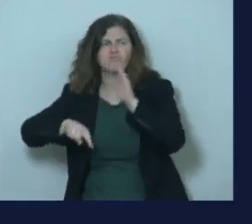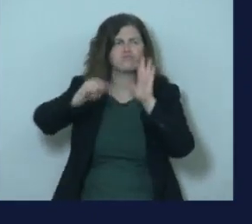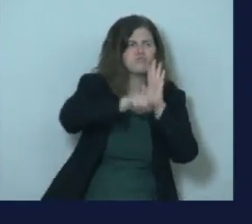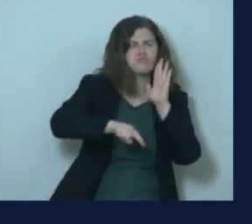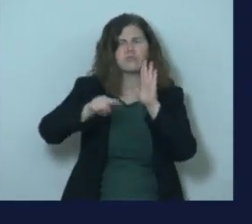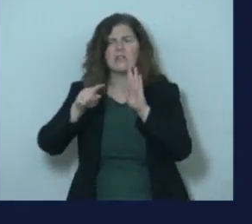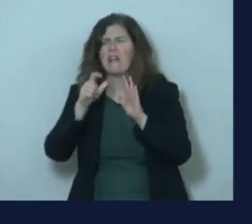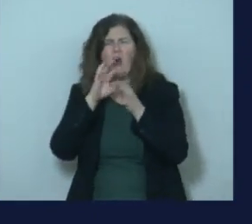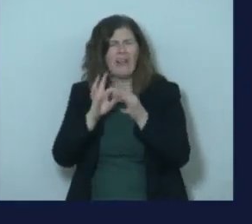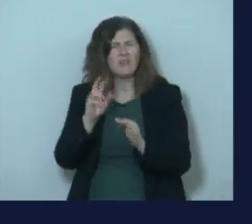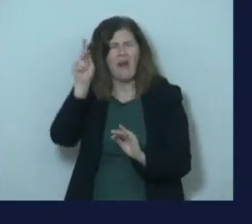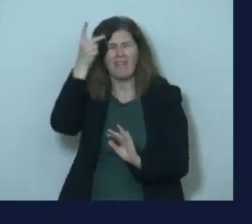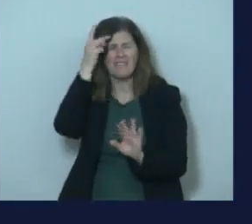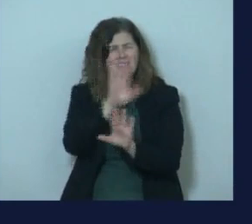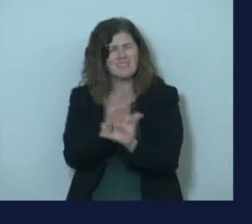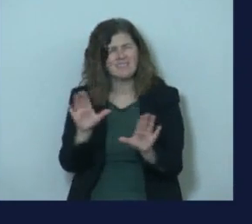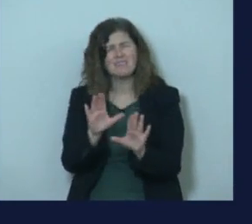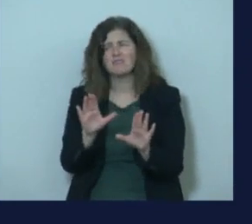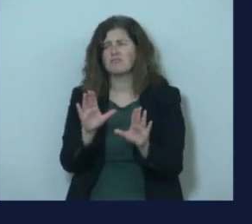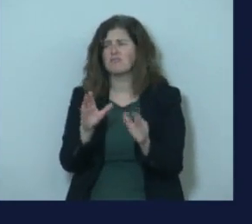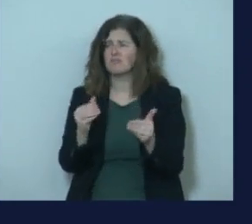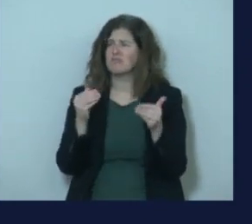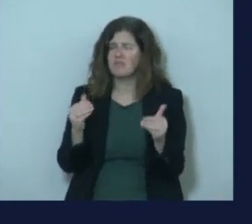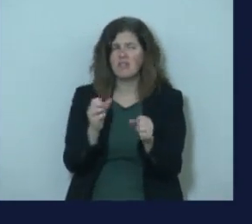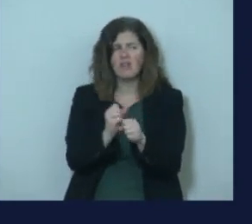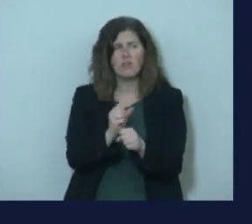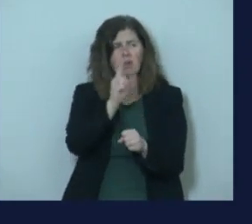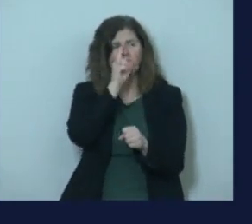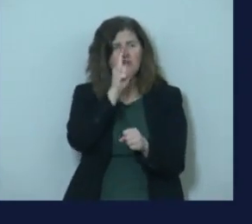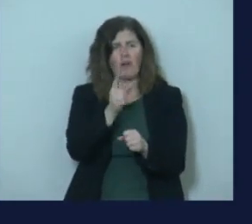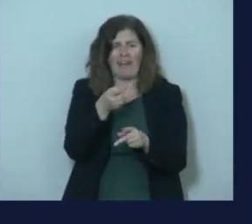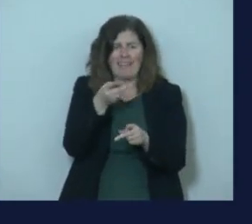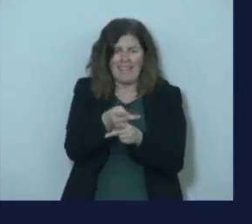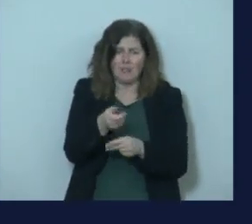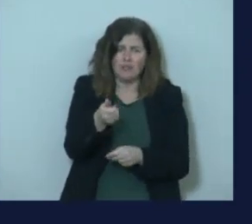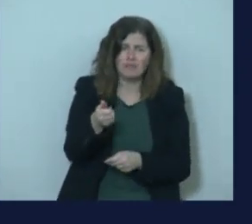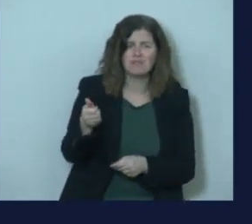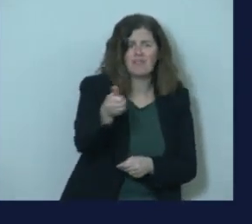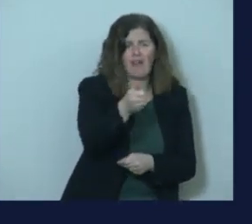WHERE YOUR FACE COVERINGS. WEAR YOUR FACE COVERINGS.